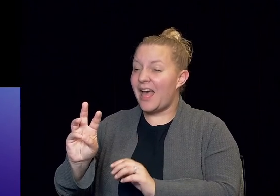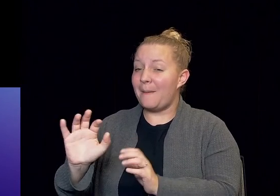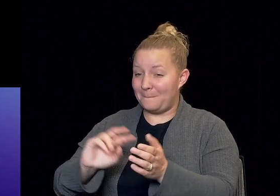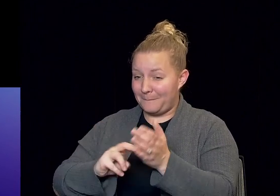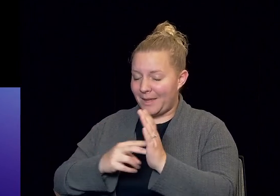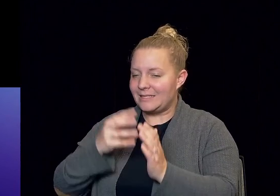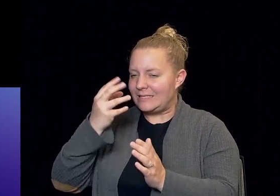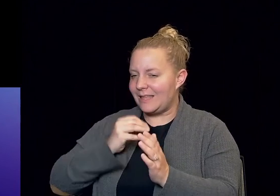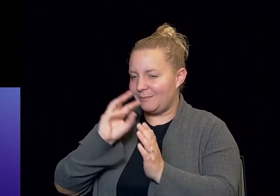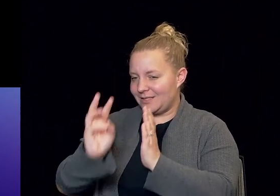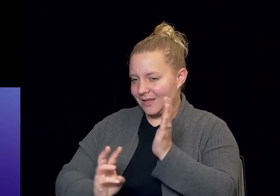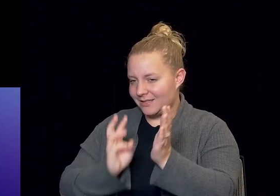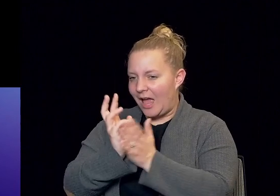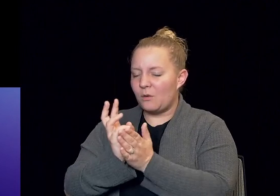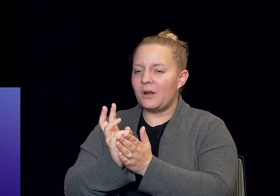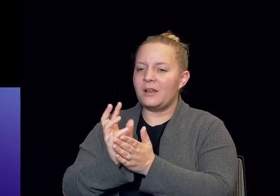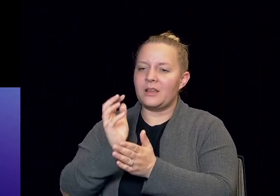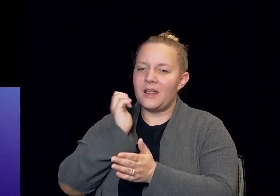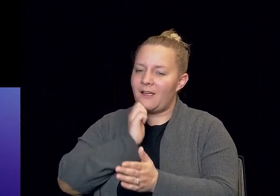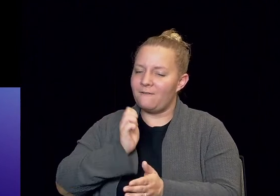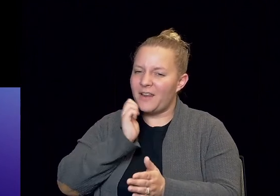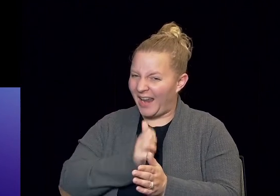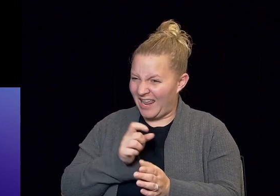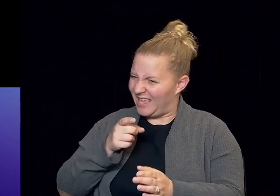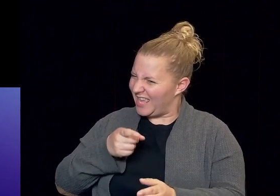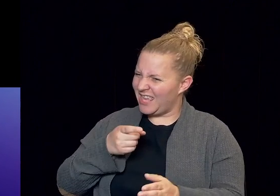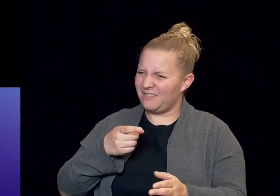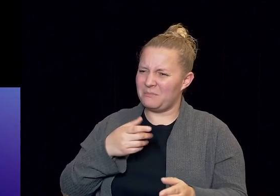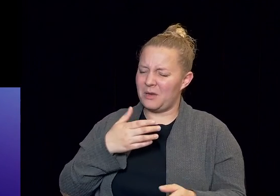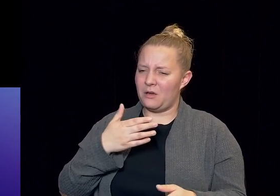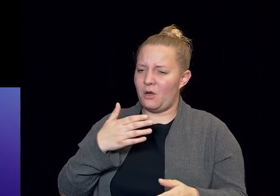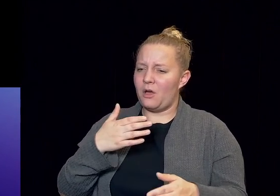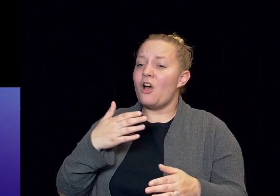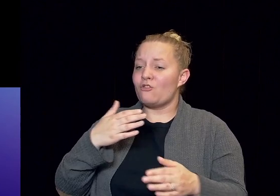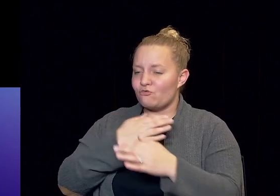Is he well rested? Depends on the human and what you think personally. No! I need me some